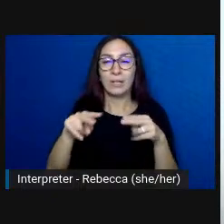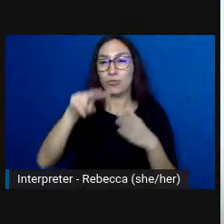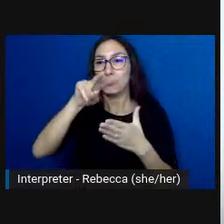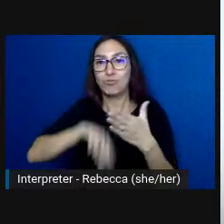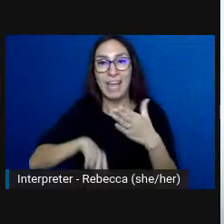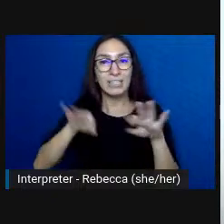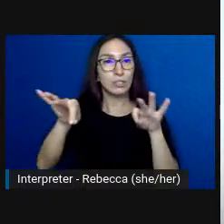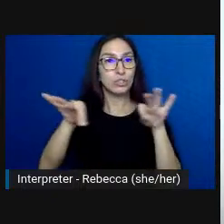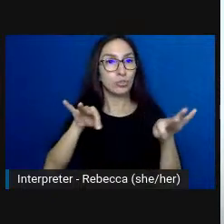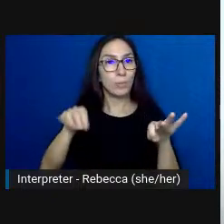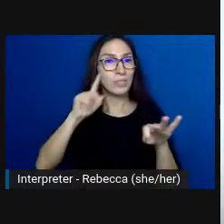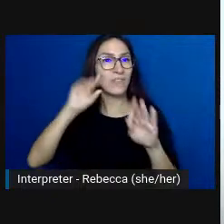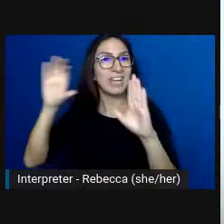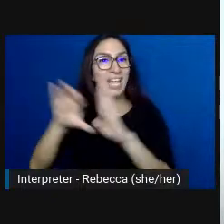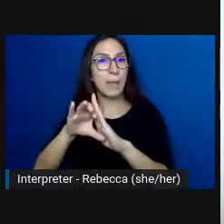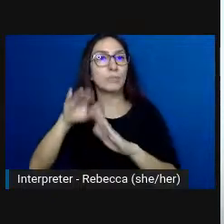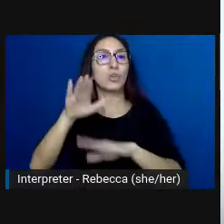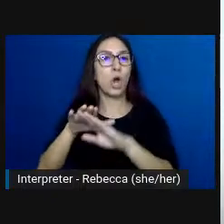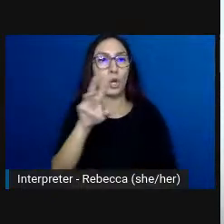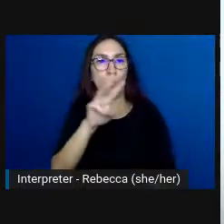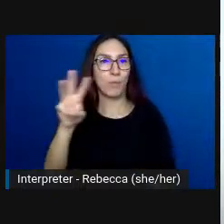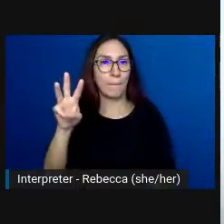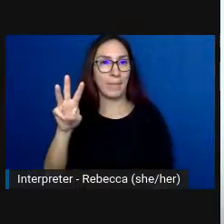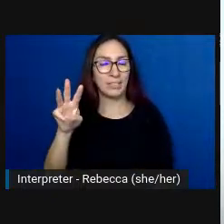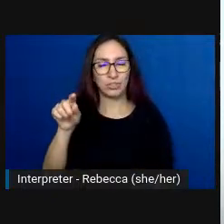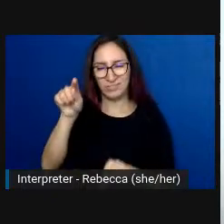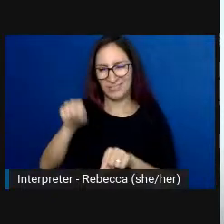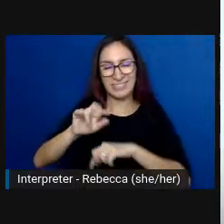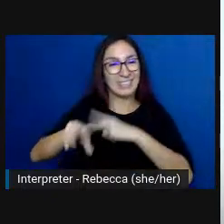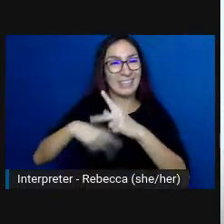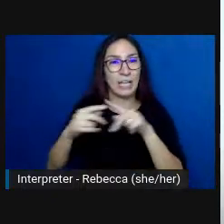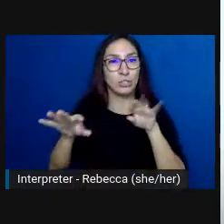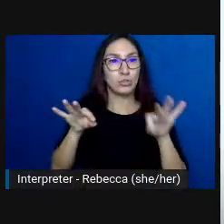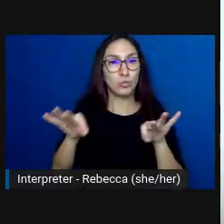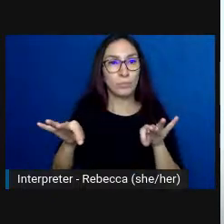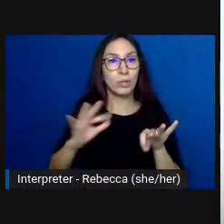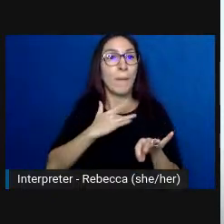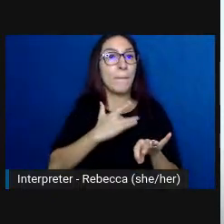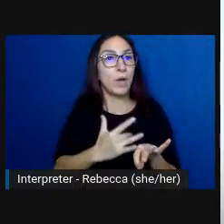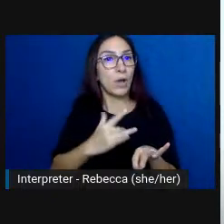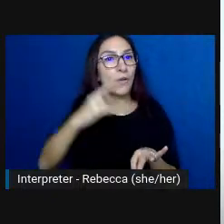this can be used interchangeably . ALT TEXT is a short description of an image on a webpage